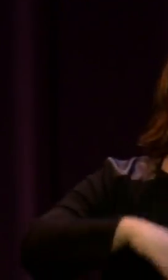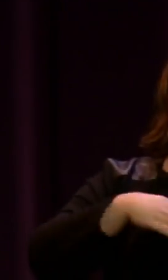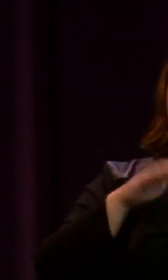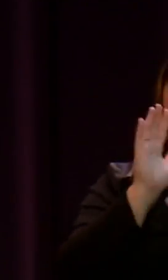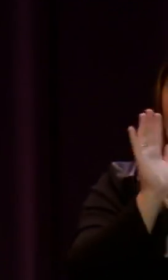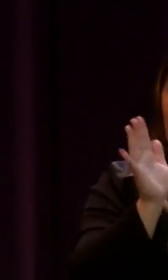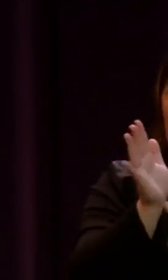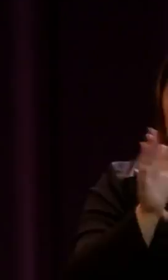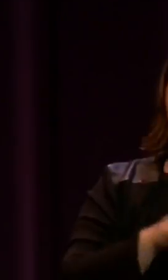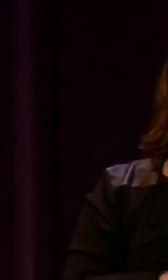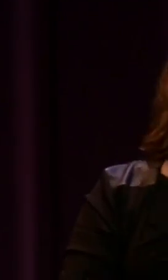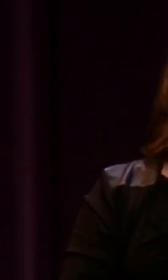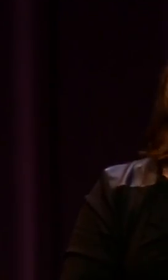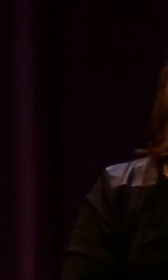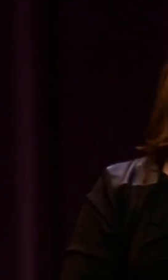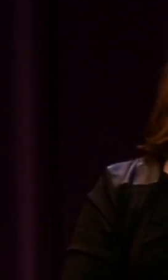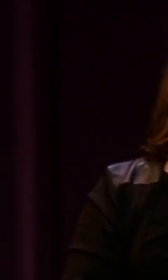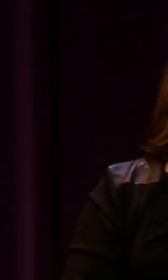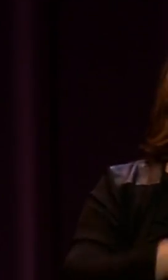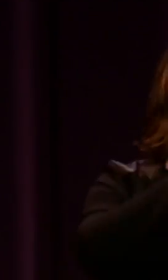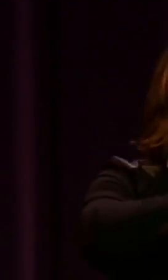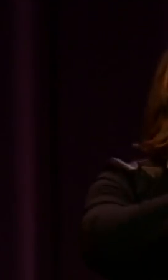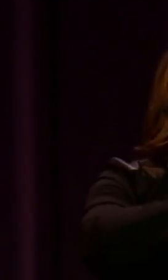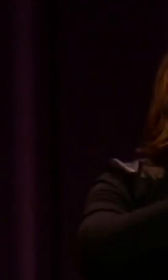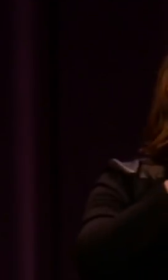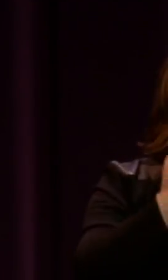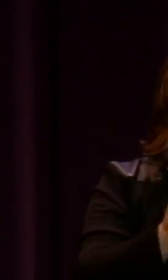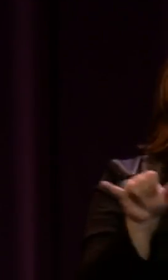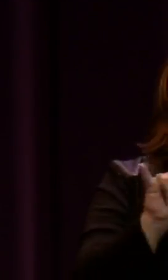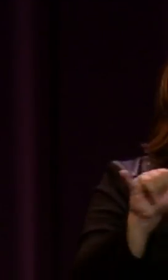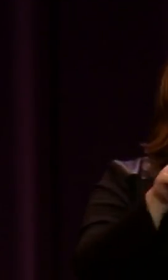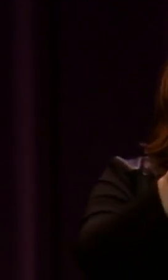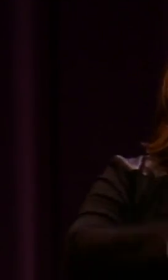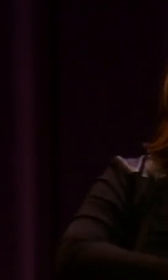DELEGATES MAY ALSO SUBMIT WRITTEN TESTIMONY UP TO THREE